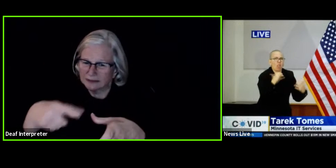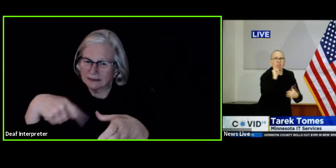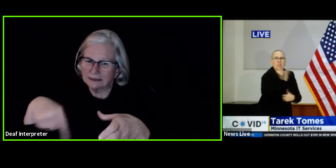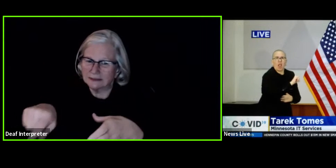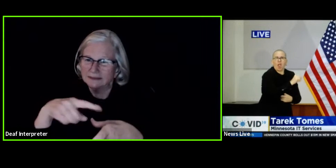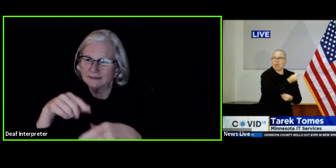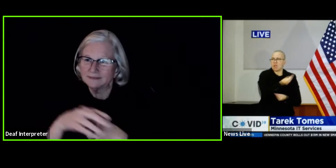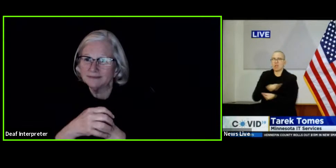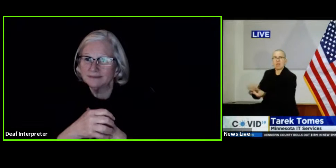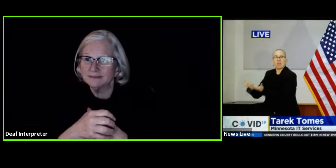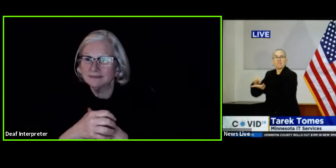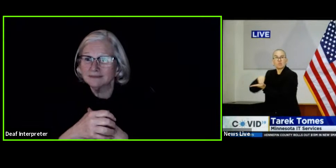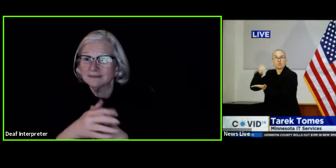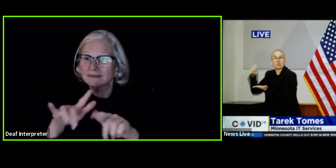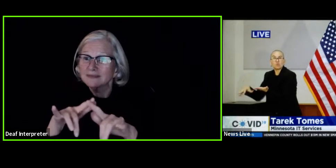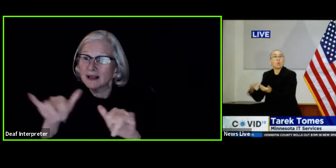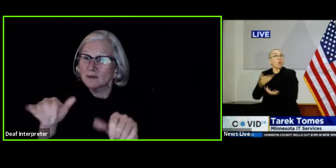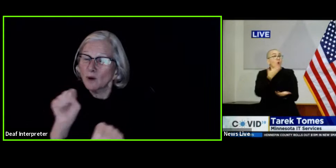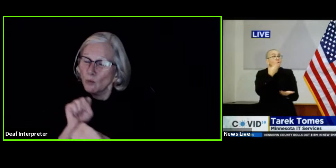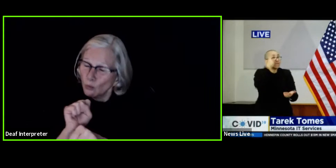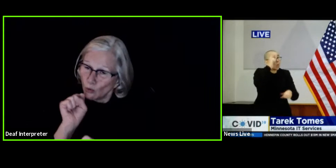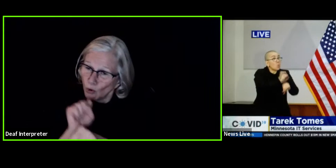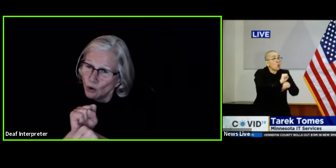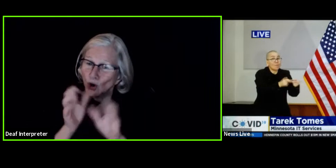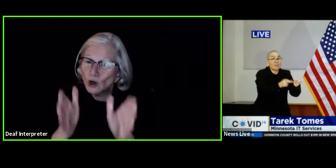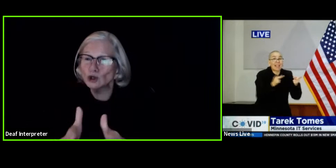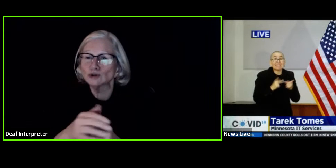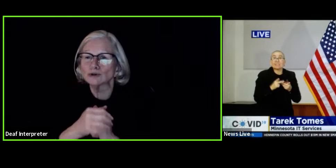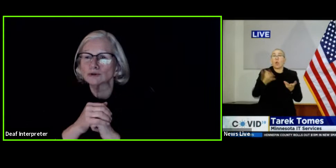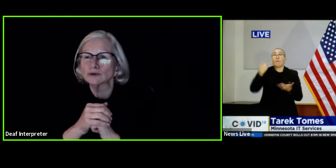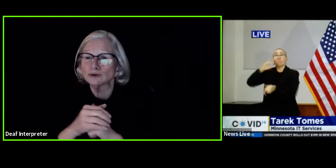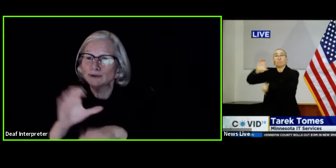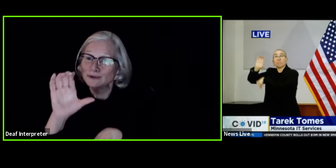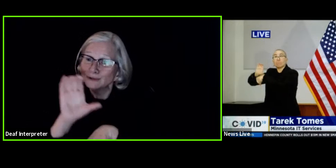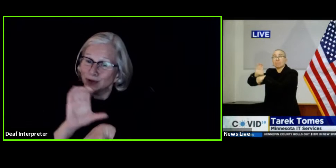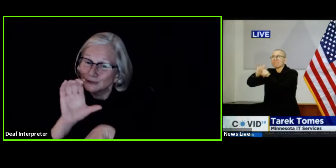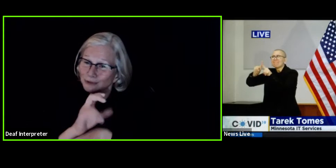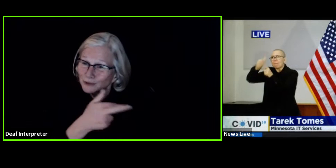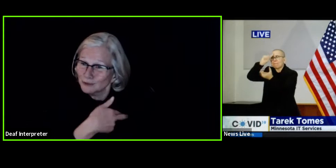SETTINGS. AND ONE OF THE THINGS THAT'S REALLY IMPORTANT IS THAT CRITICAL TRUST COMPONENT,